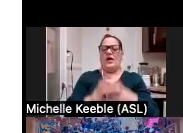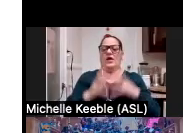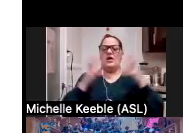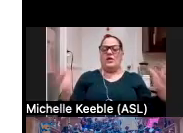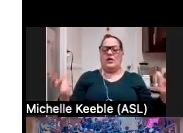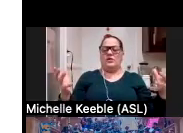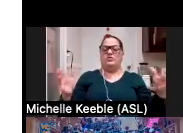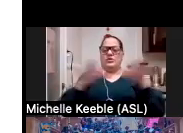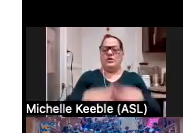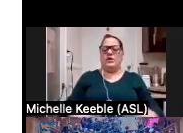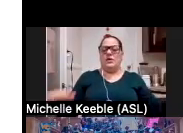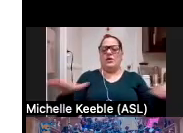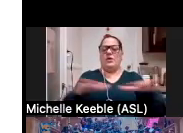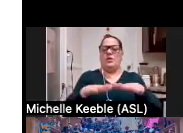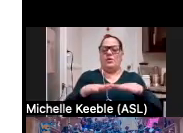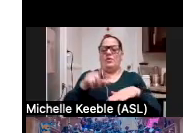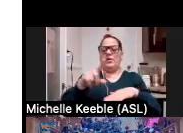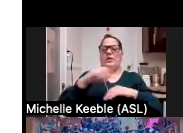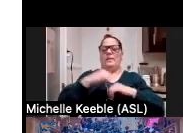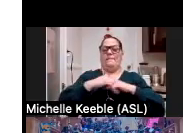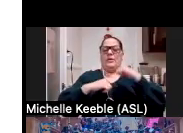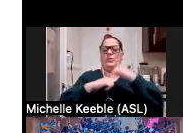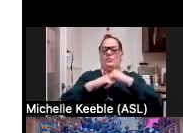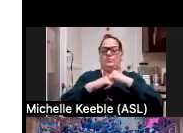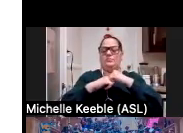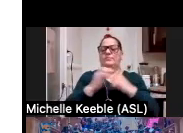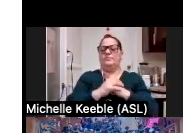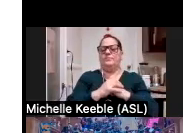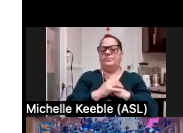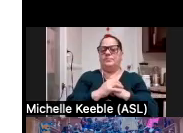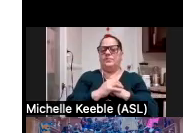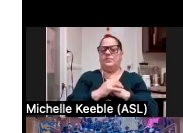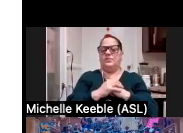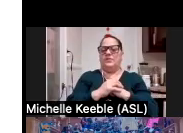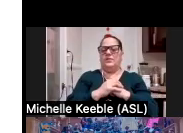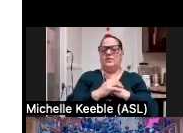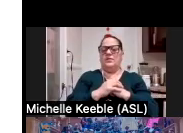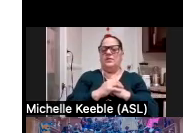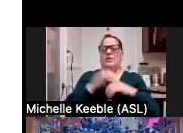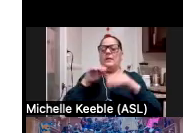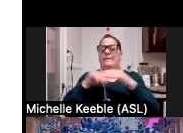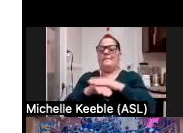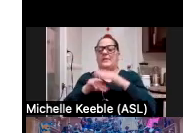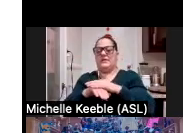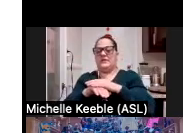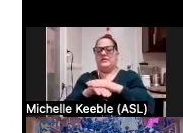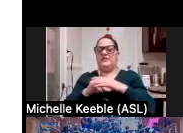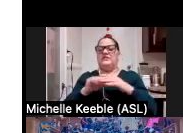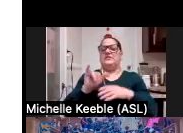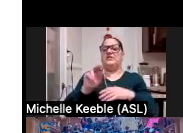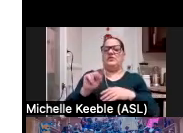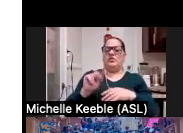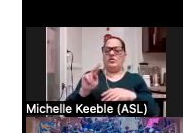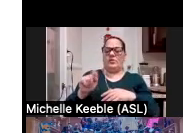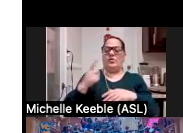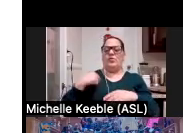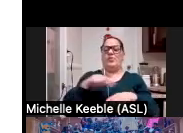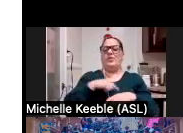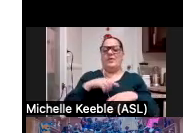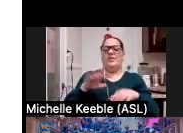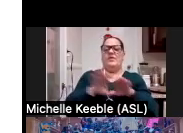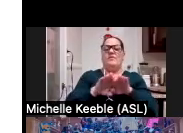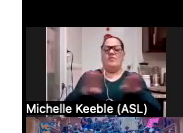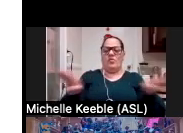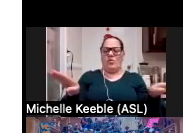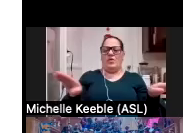land where he built um Abilities Incorporated um where the shop floor could accommodate 300